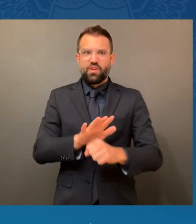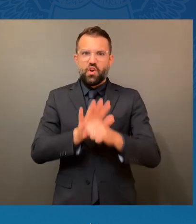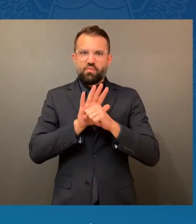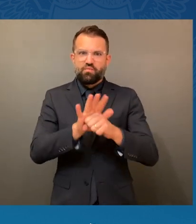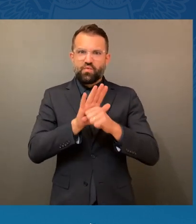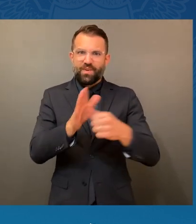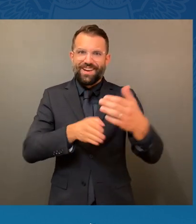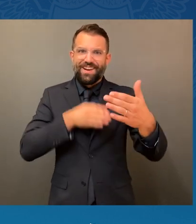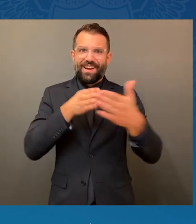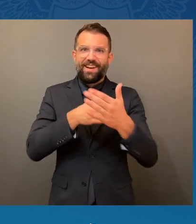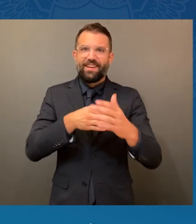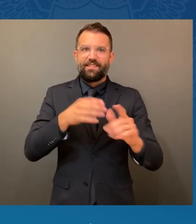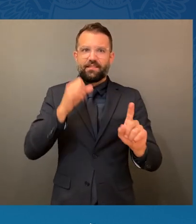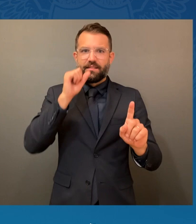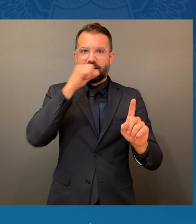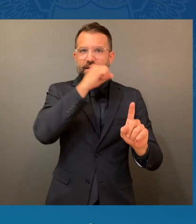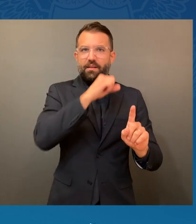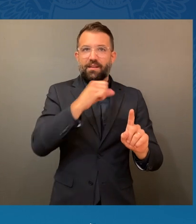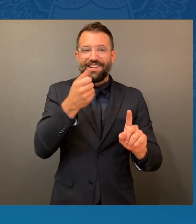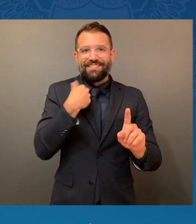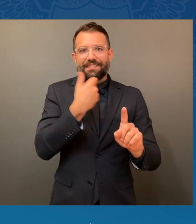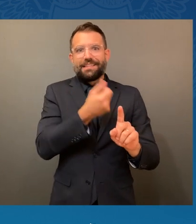a series of destabilizing actions.